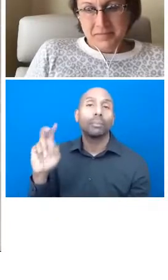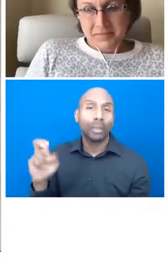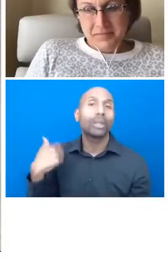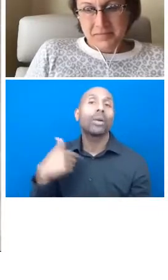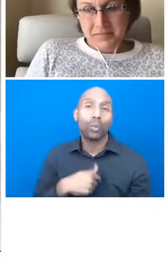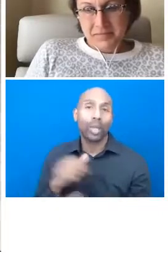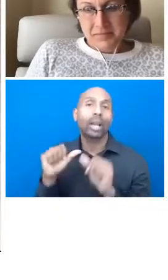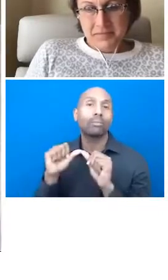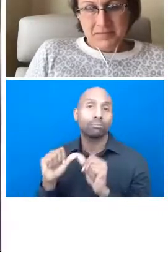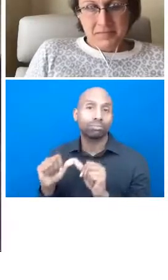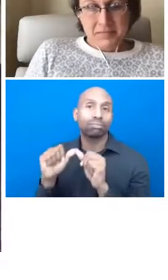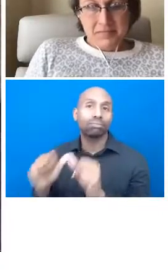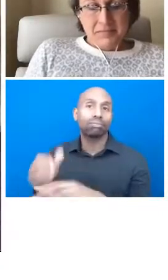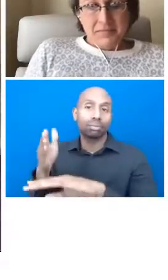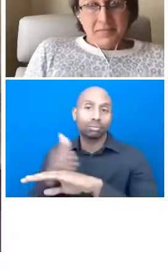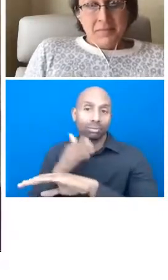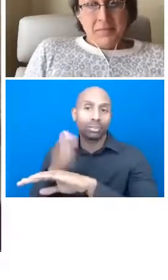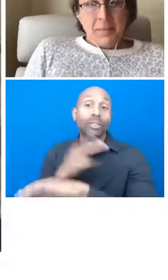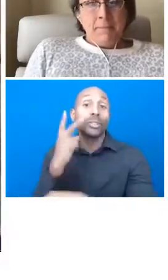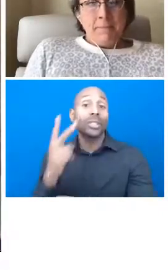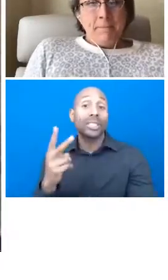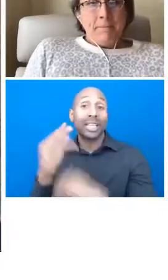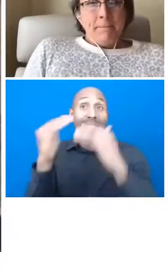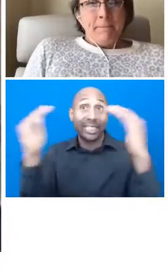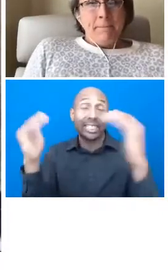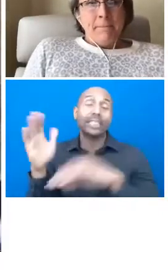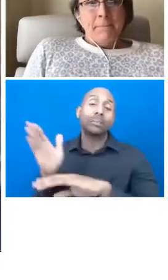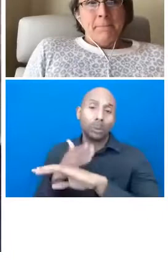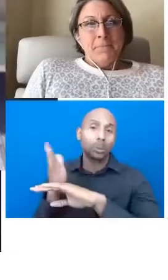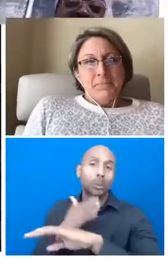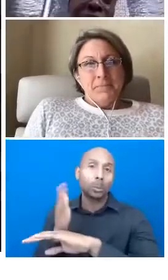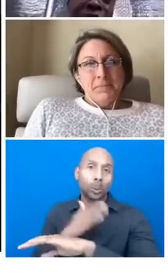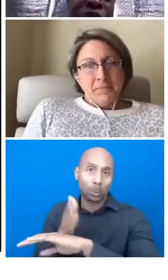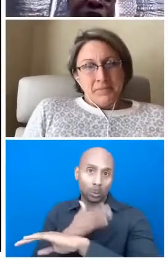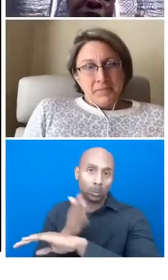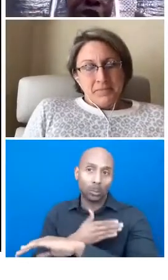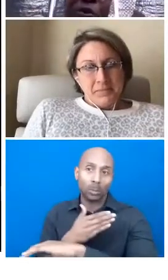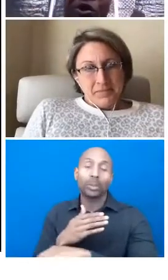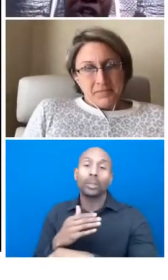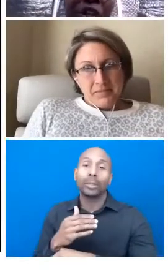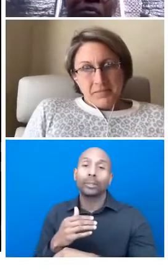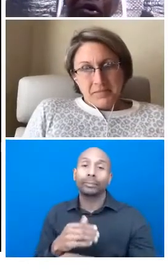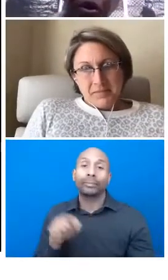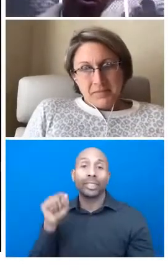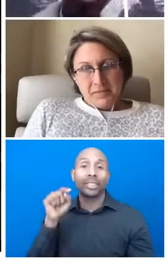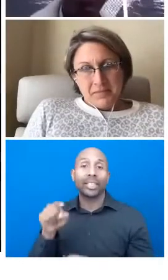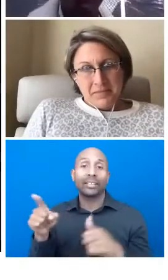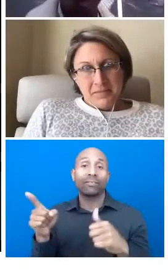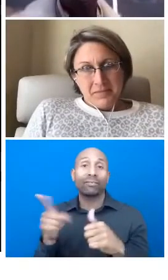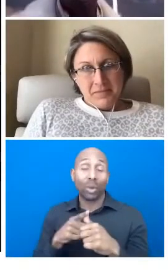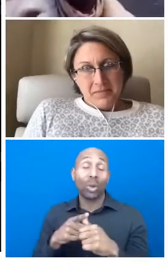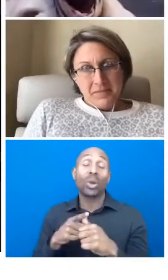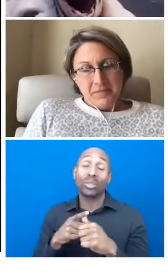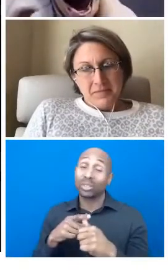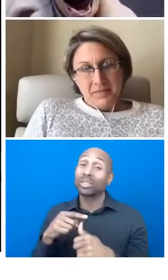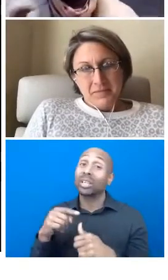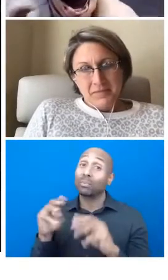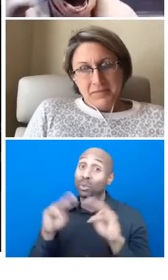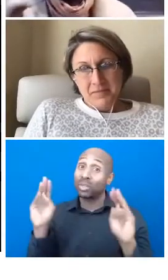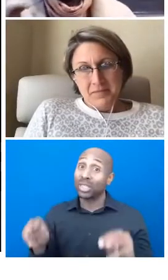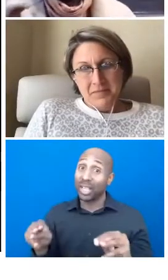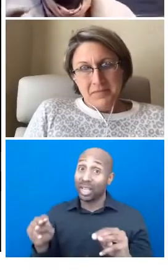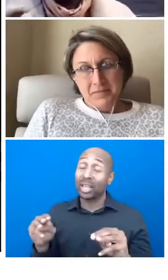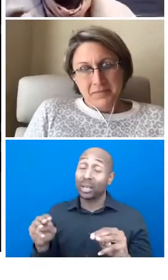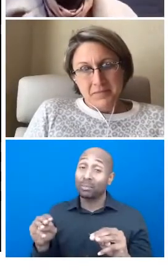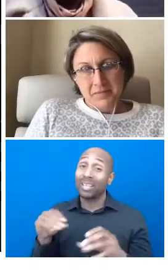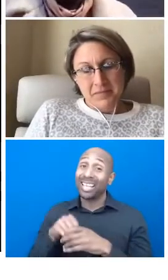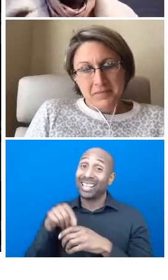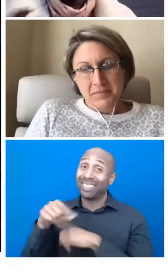This was the first museum built in the country.